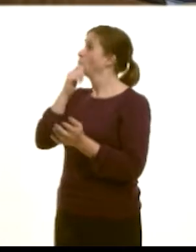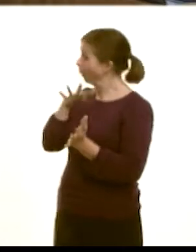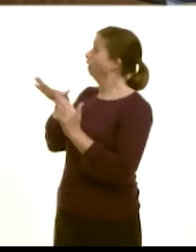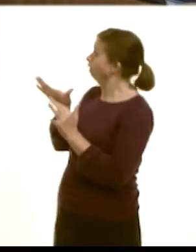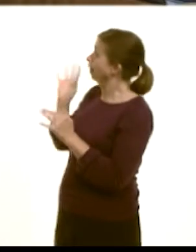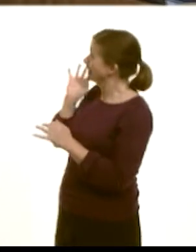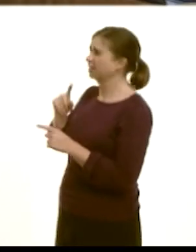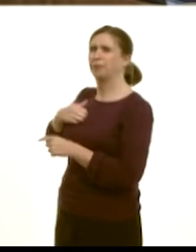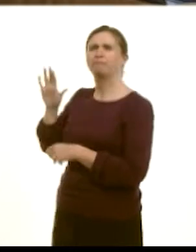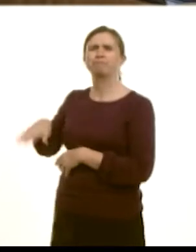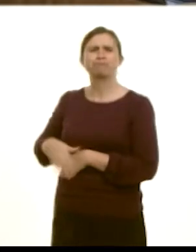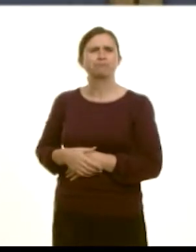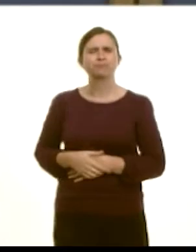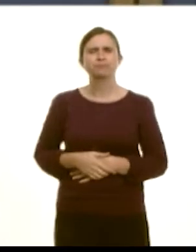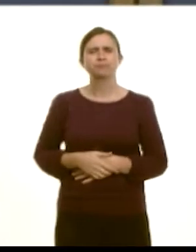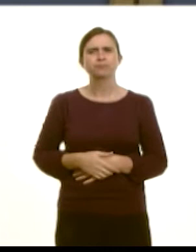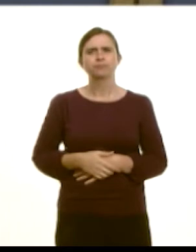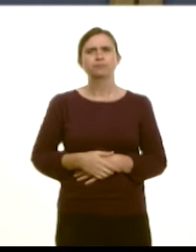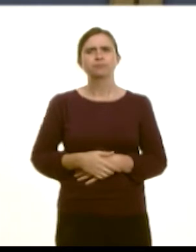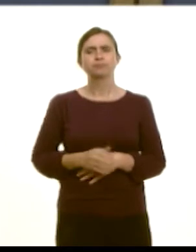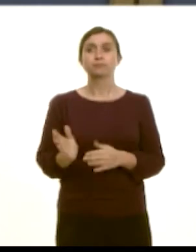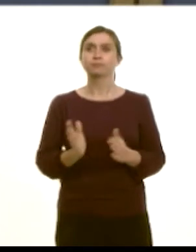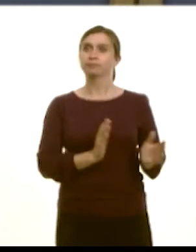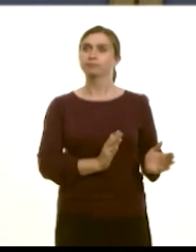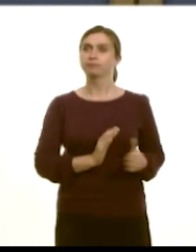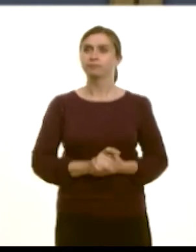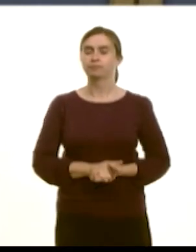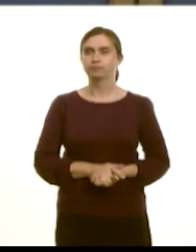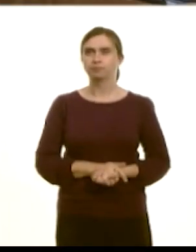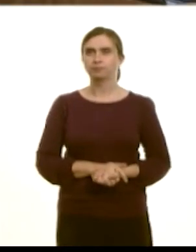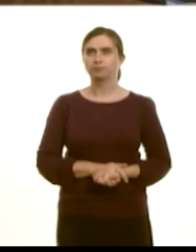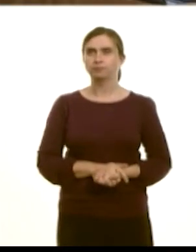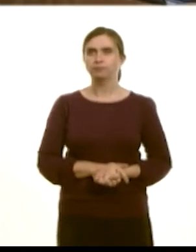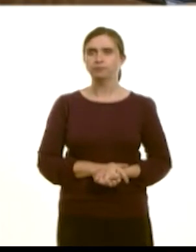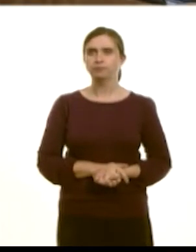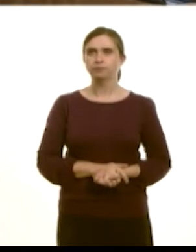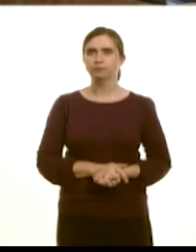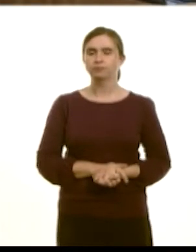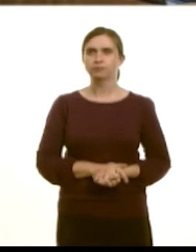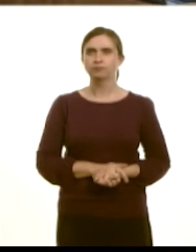Antoinette Sandbach: 6.